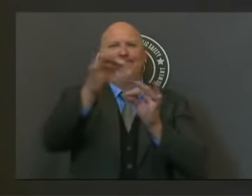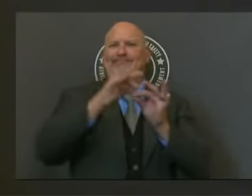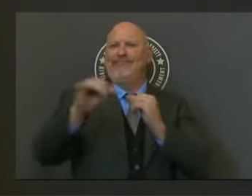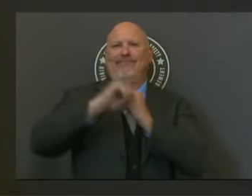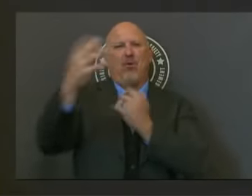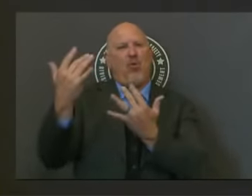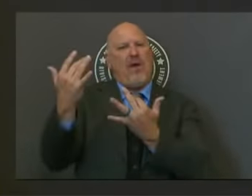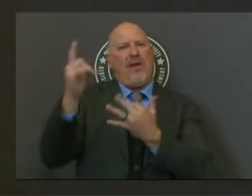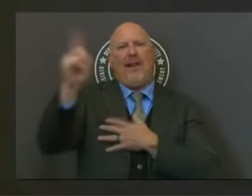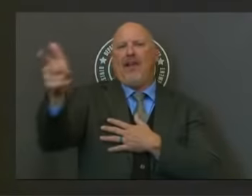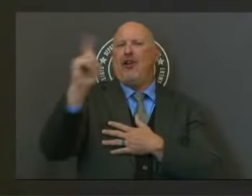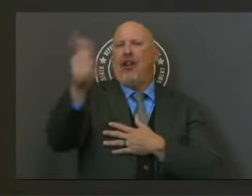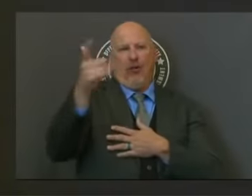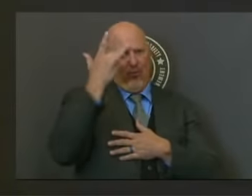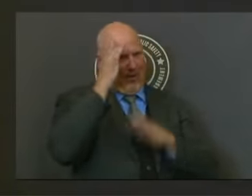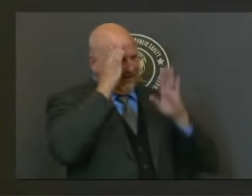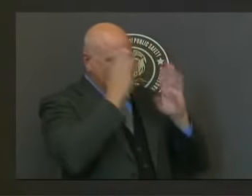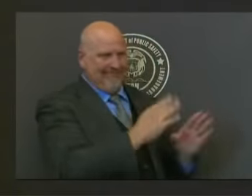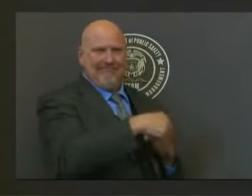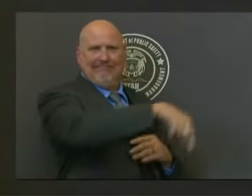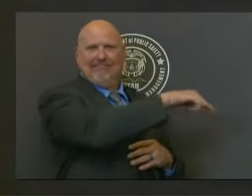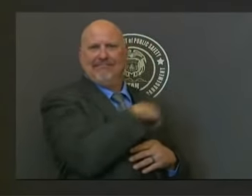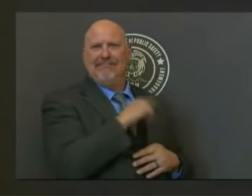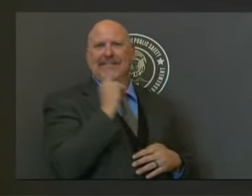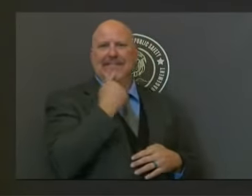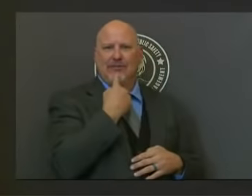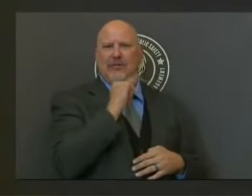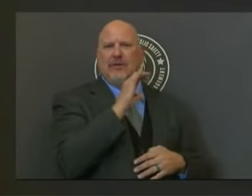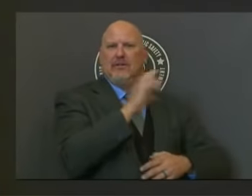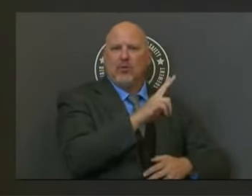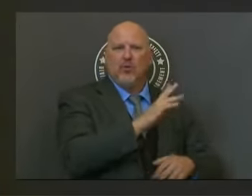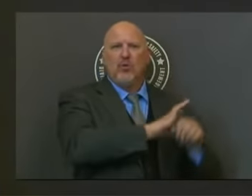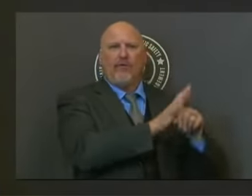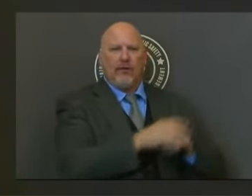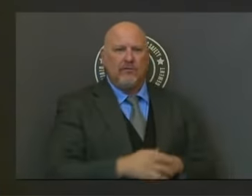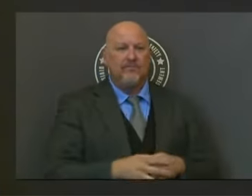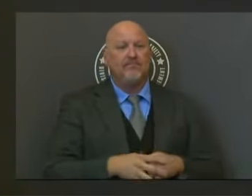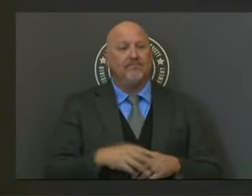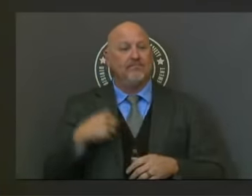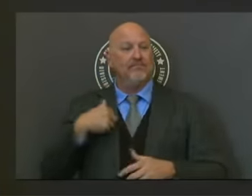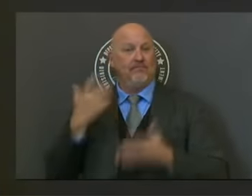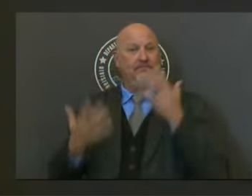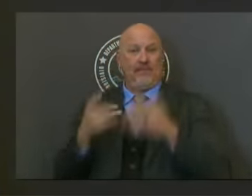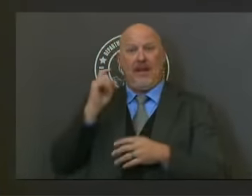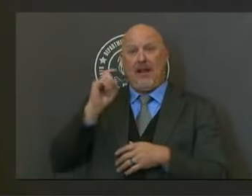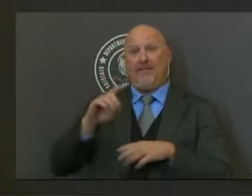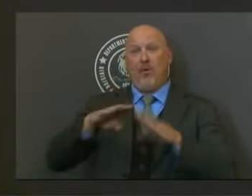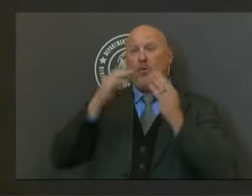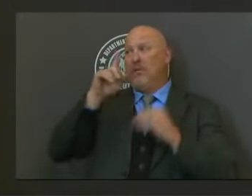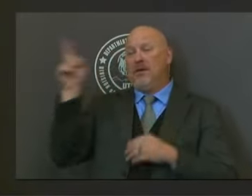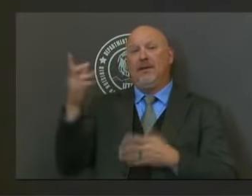gearing up in case we need to open up